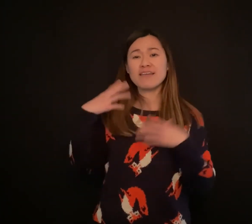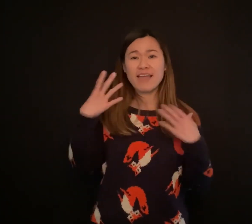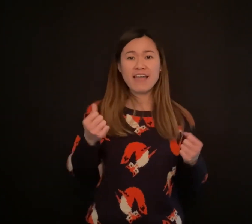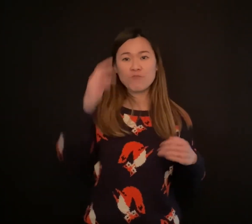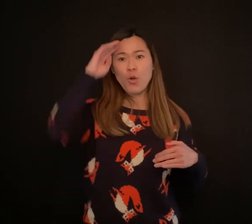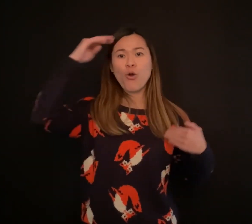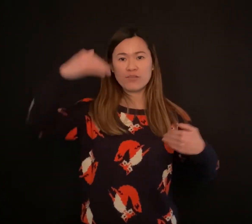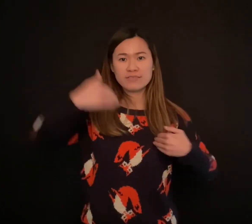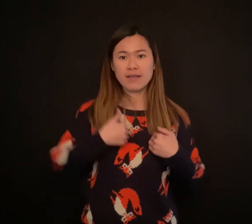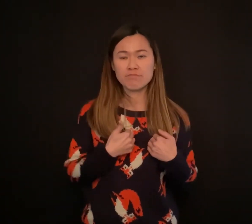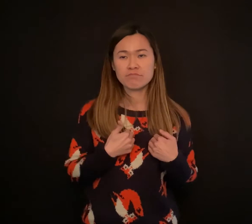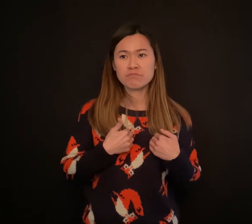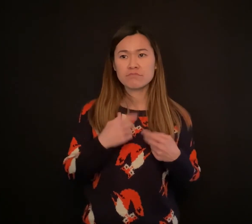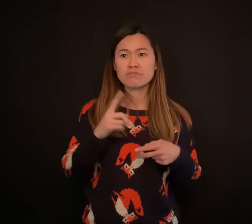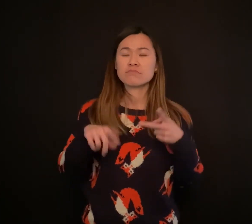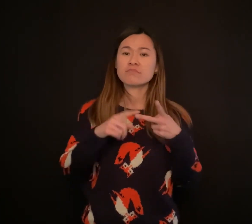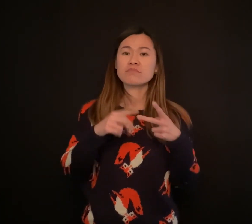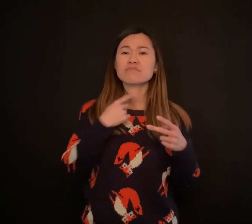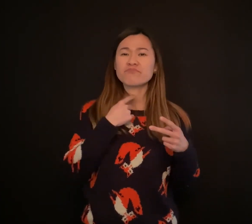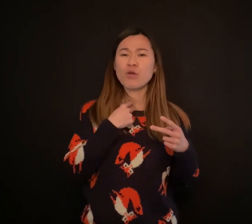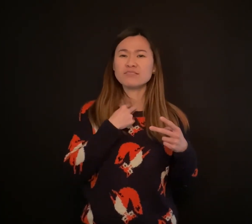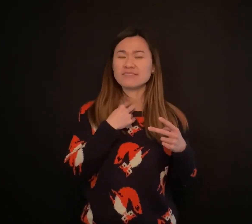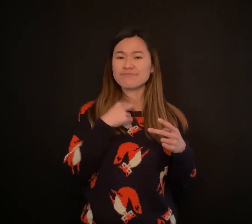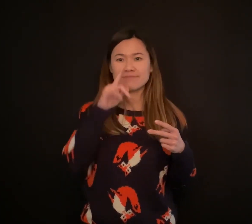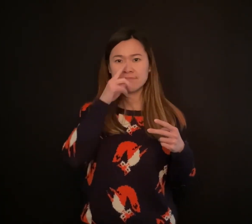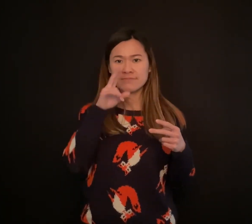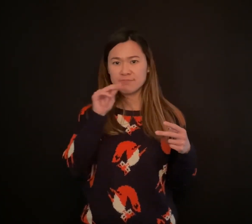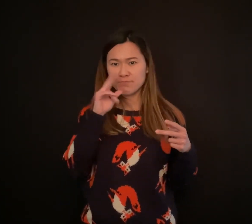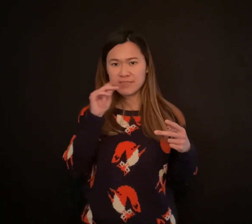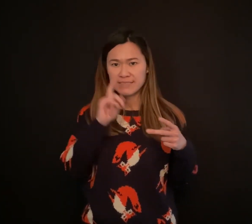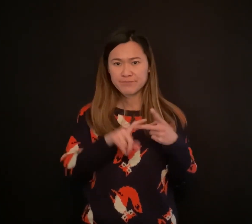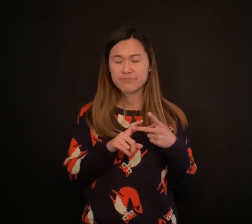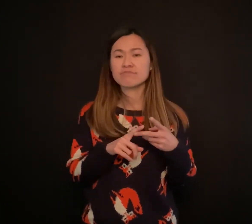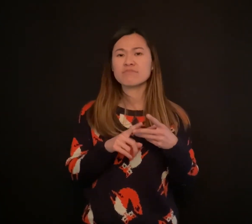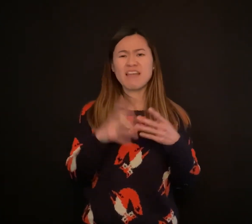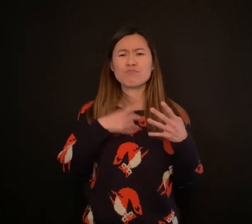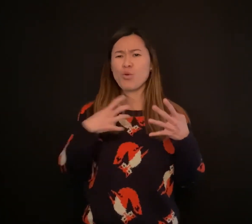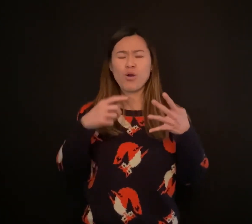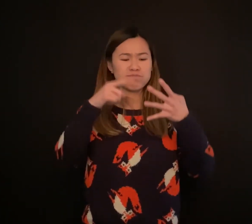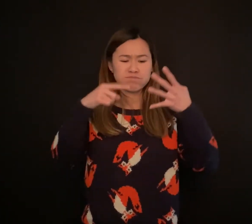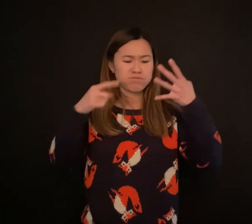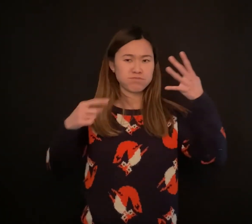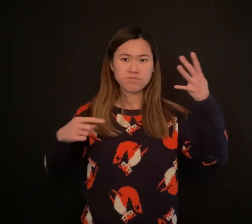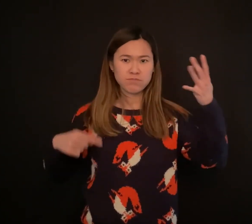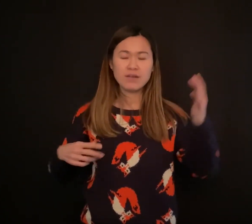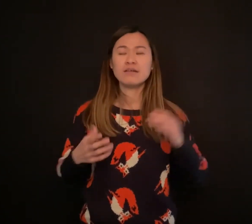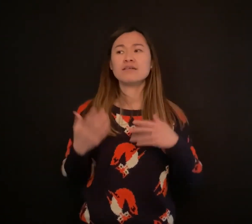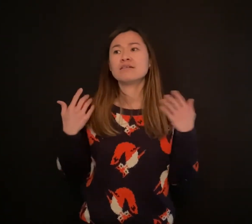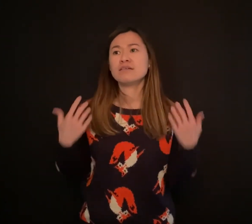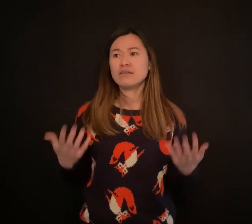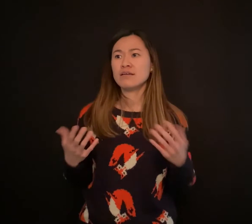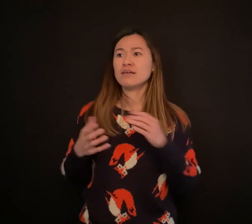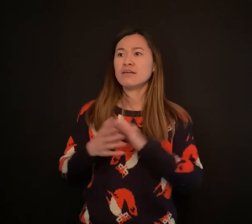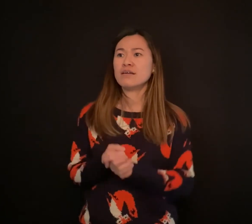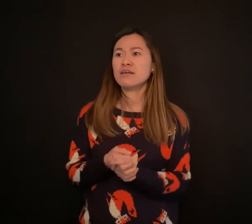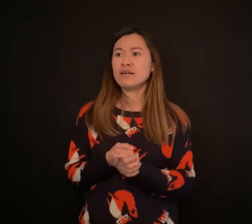He has autism. He's nonverbal. And he has other complex needs as well.